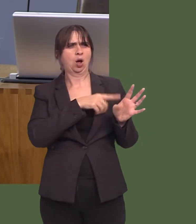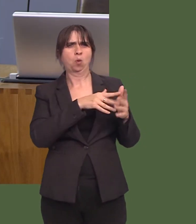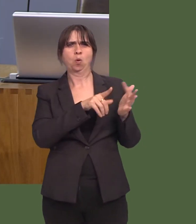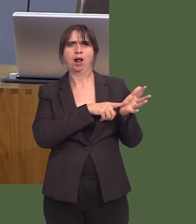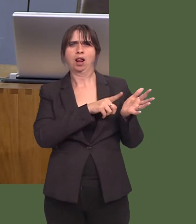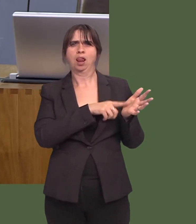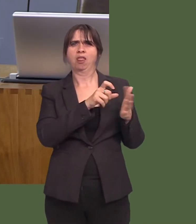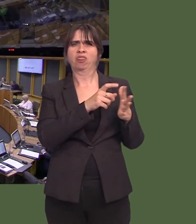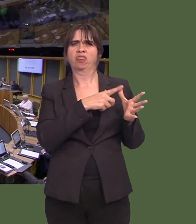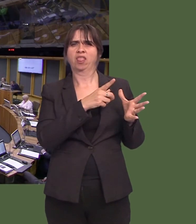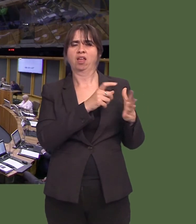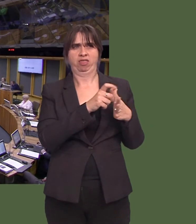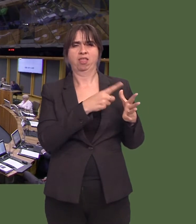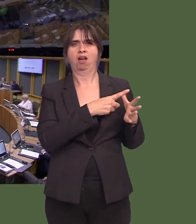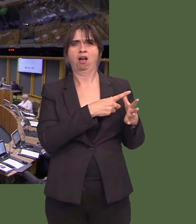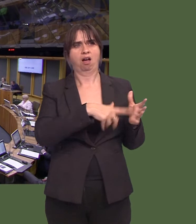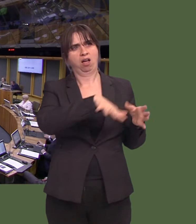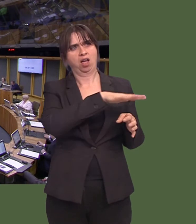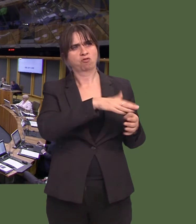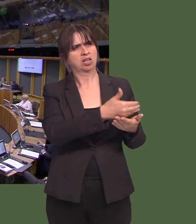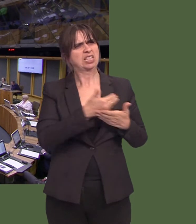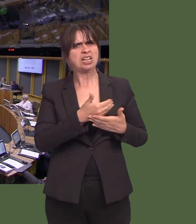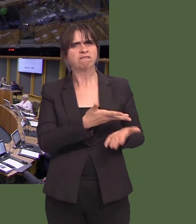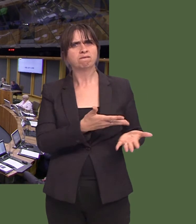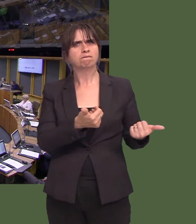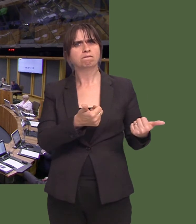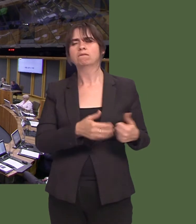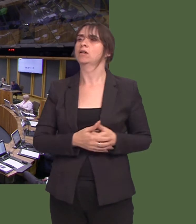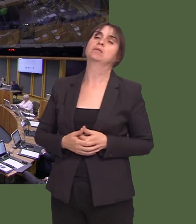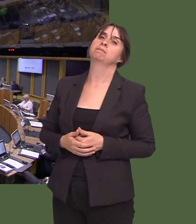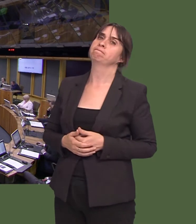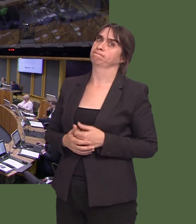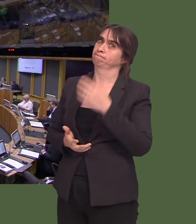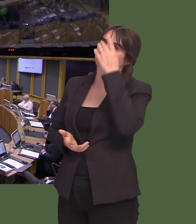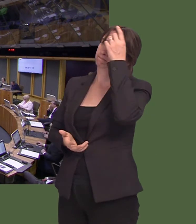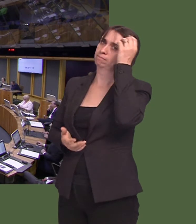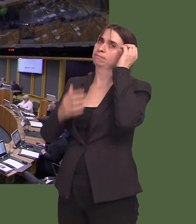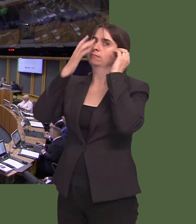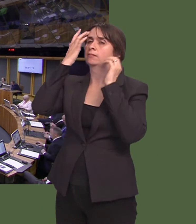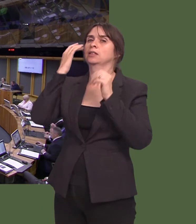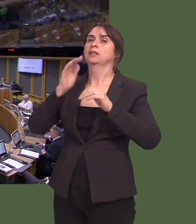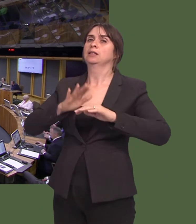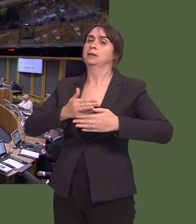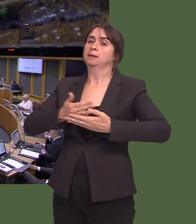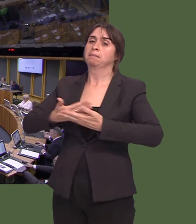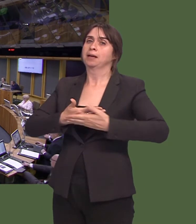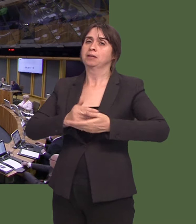Simon Thomas: But the situation with overnight paediatric care is supposed to be temporary,